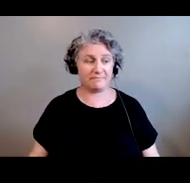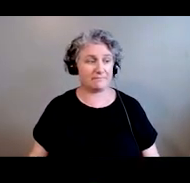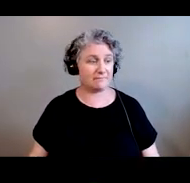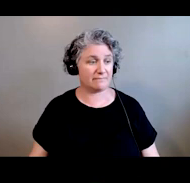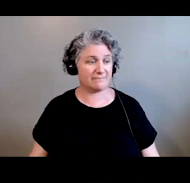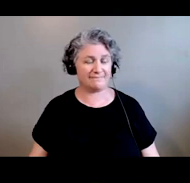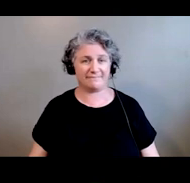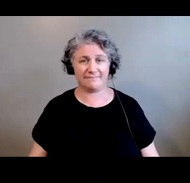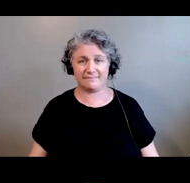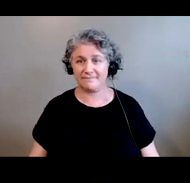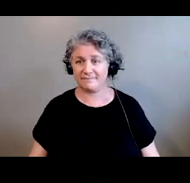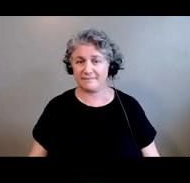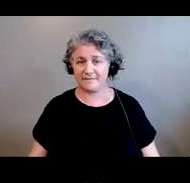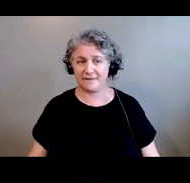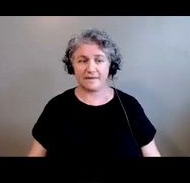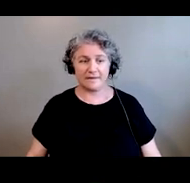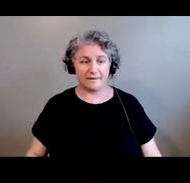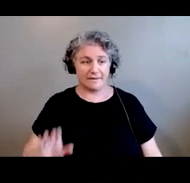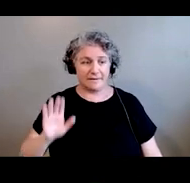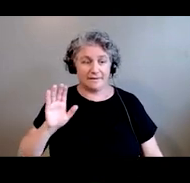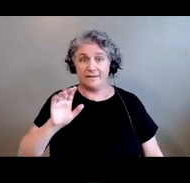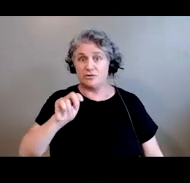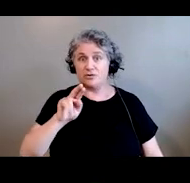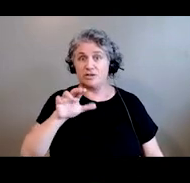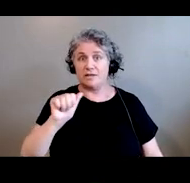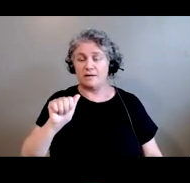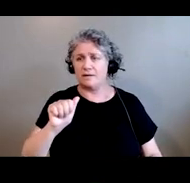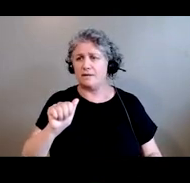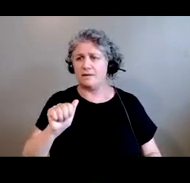And by the way, Kristen, we in British Columbia had what you're, what you're now going through